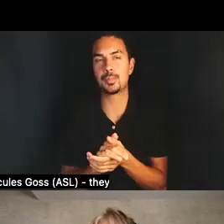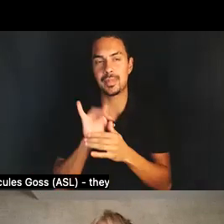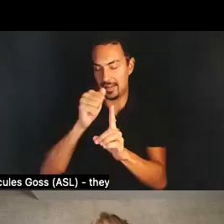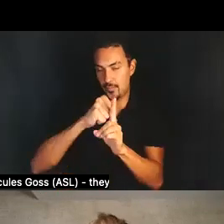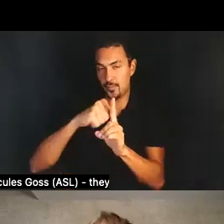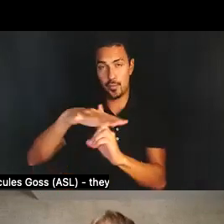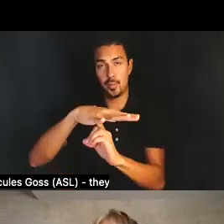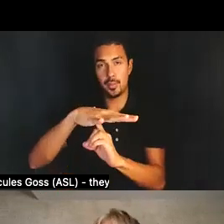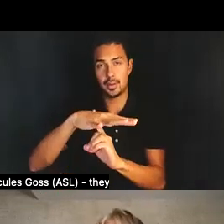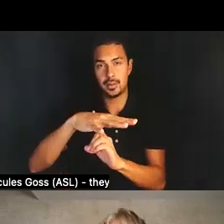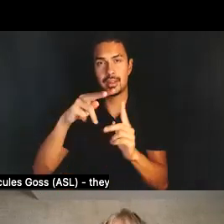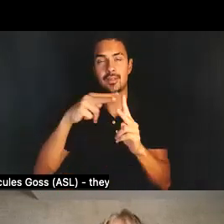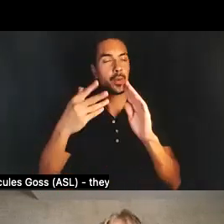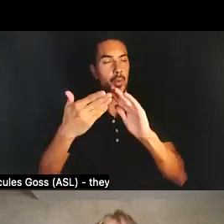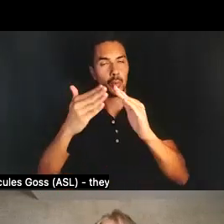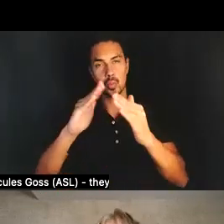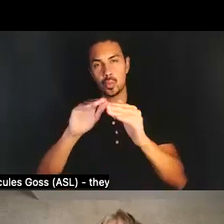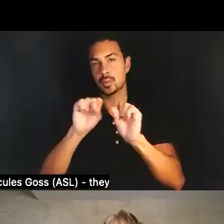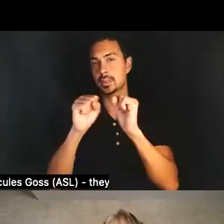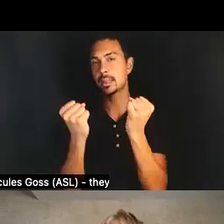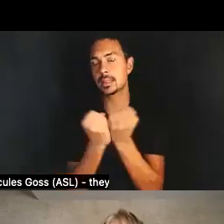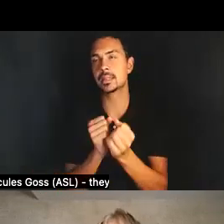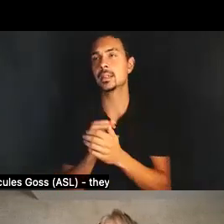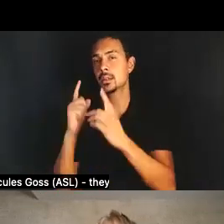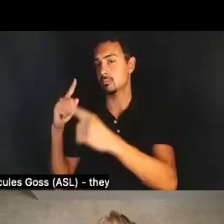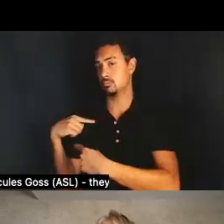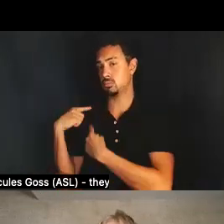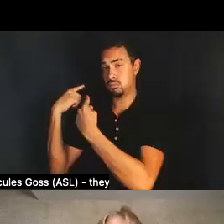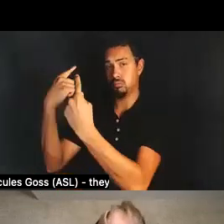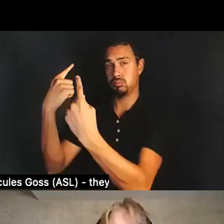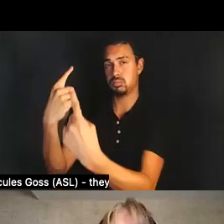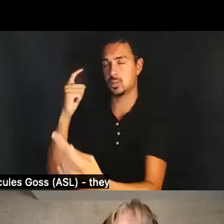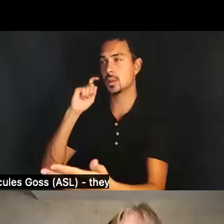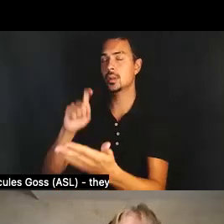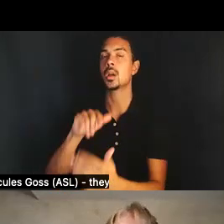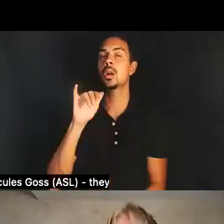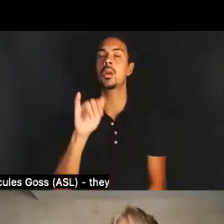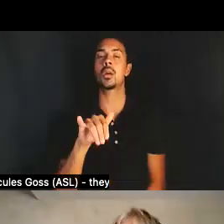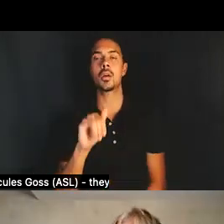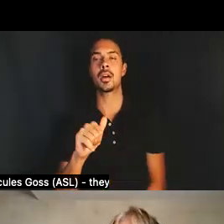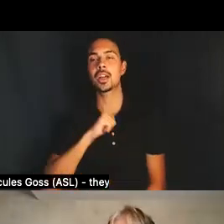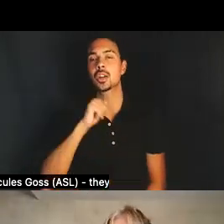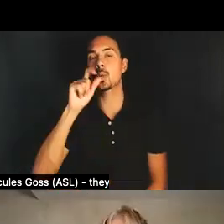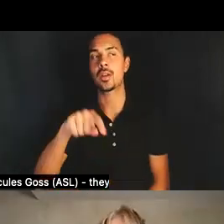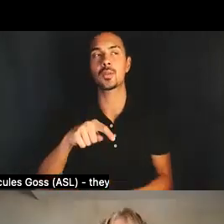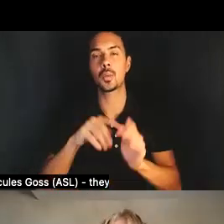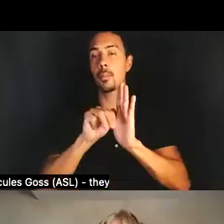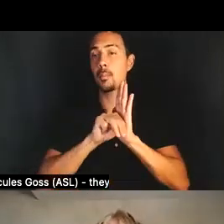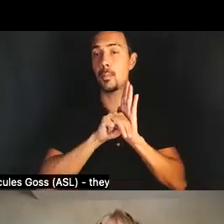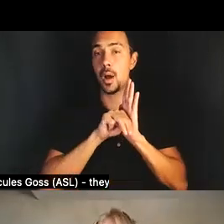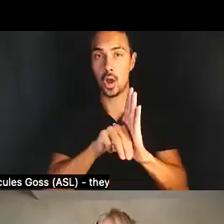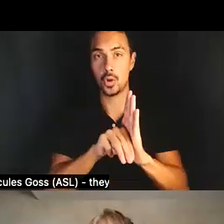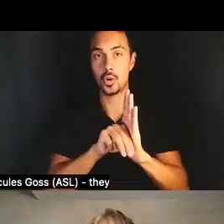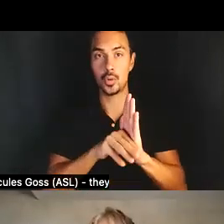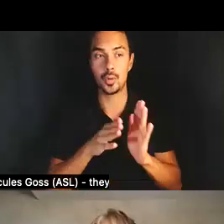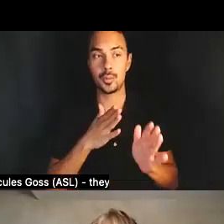a communal environment.